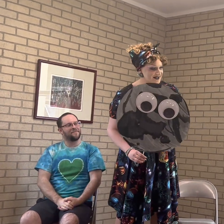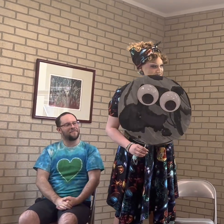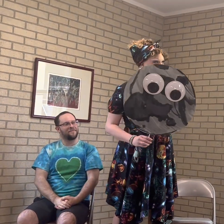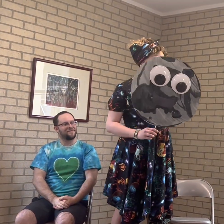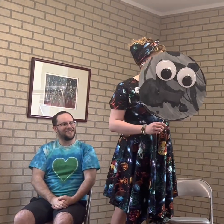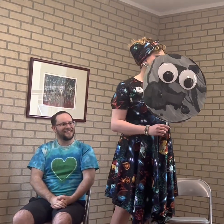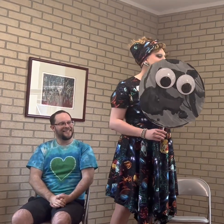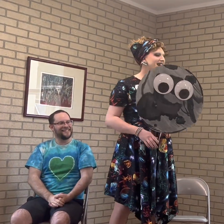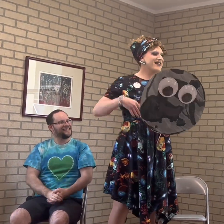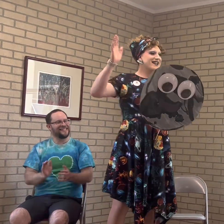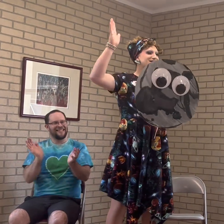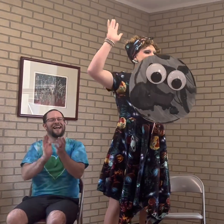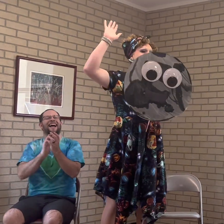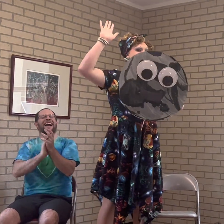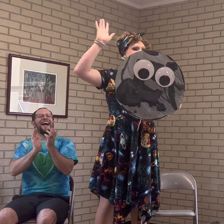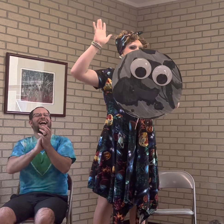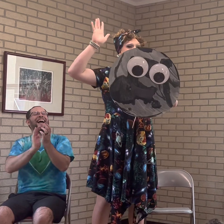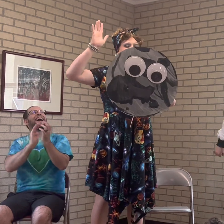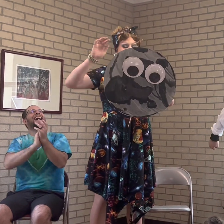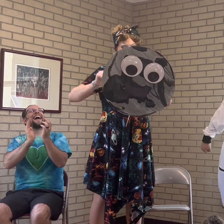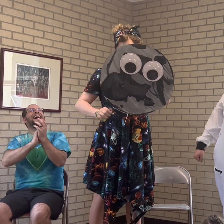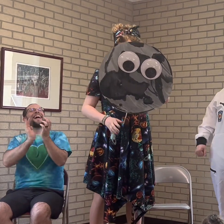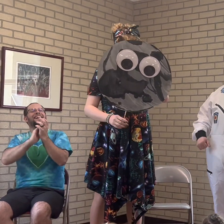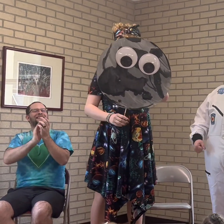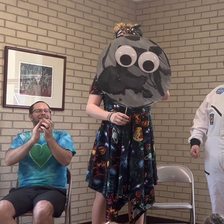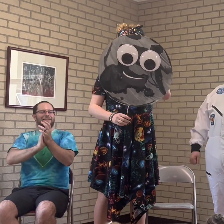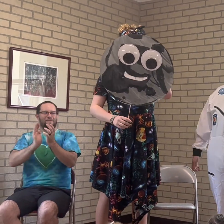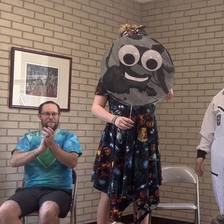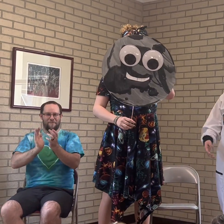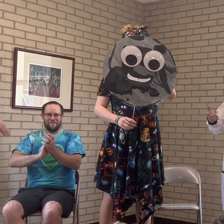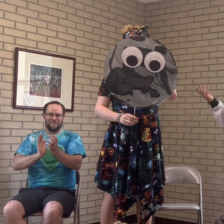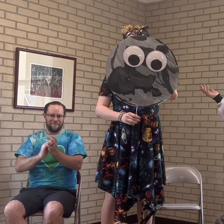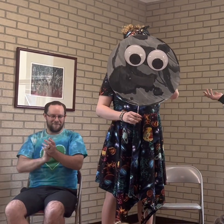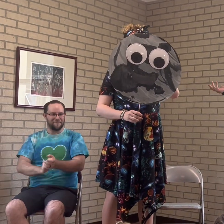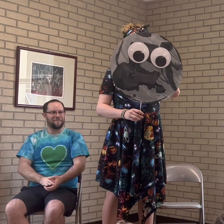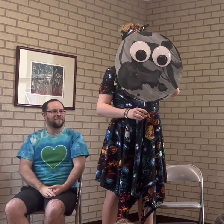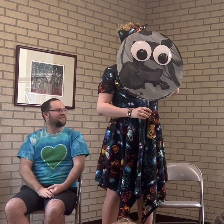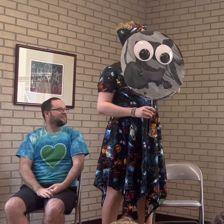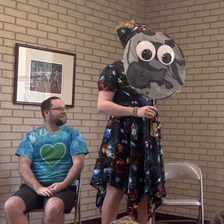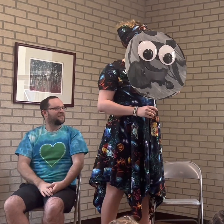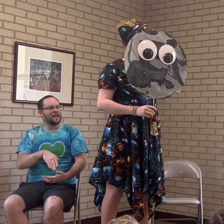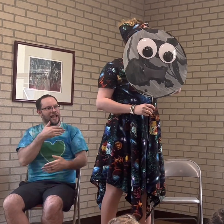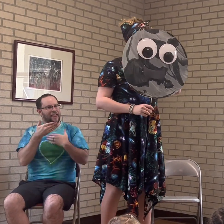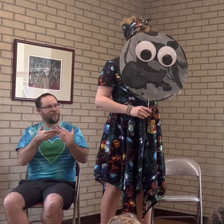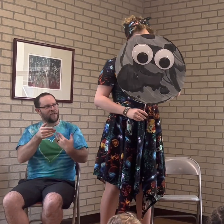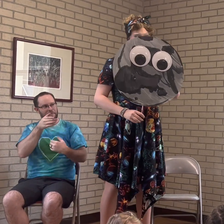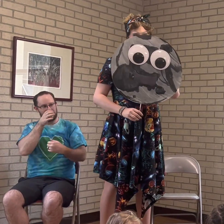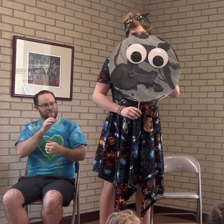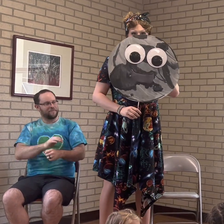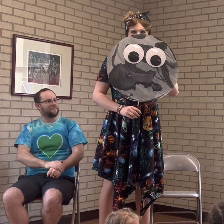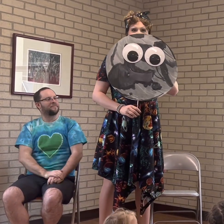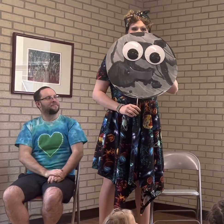Mr. Dixon: There we go! Yeah!! Everyone: Yeah! Mr. Dixon: Thank you Miss Cali for being such a beautiful moon.